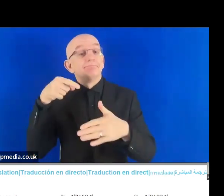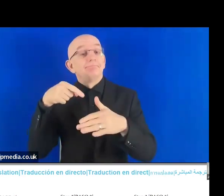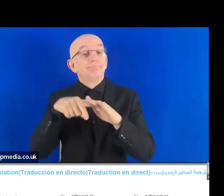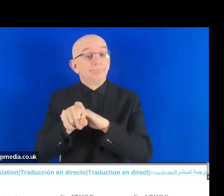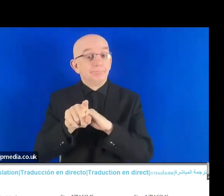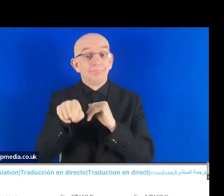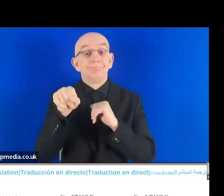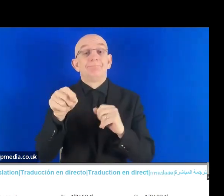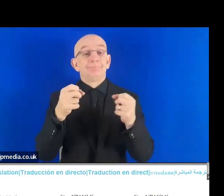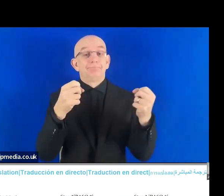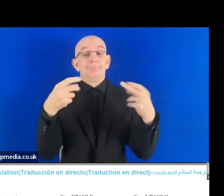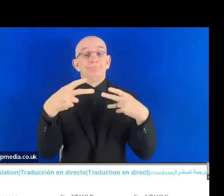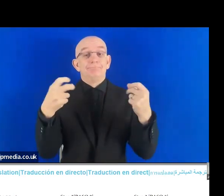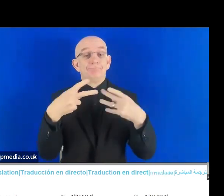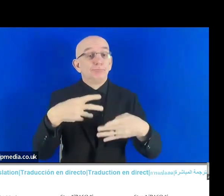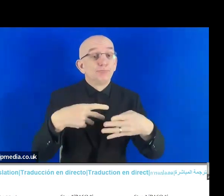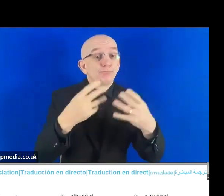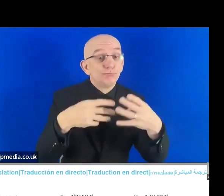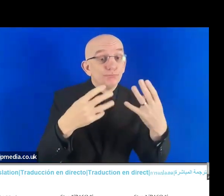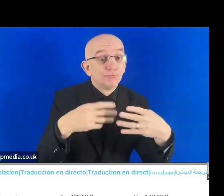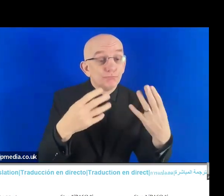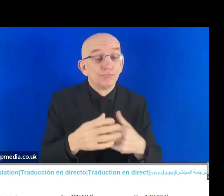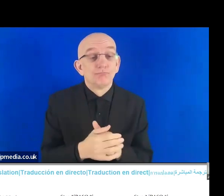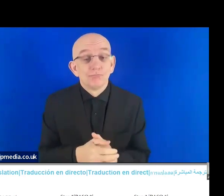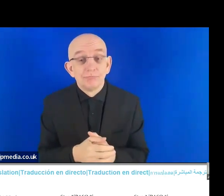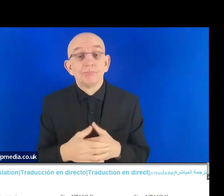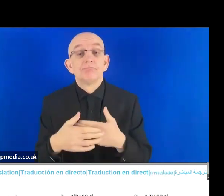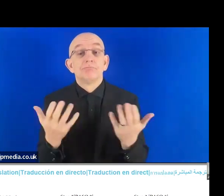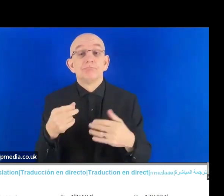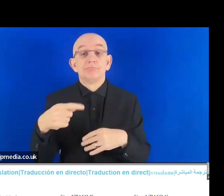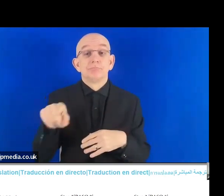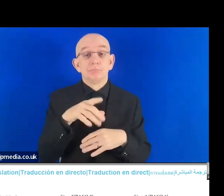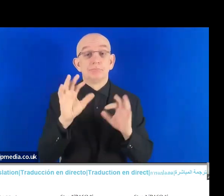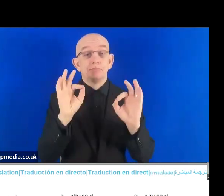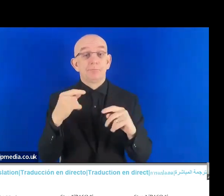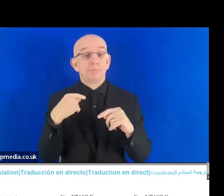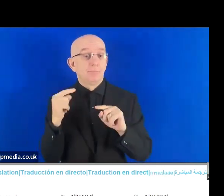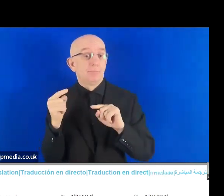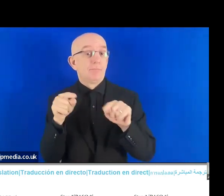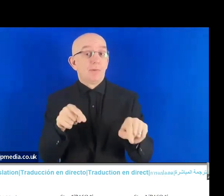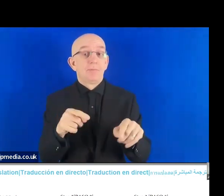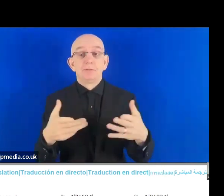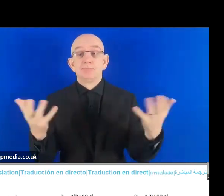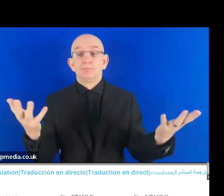And okay. And once you've done that, you will have live interpretation.